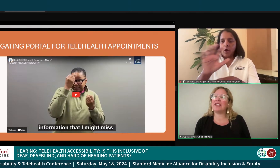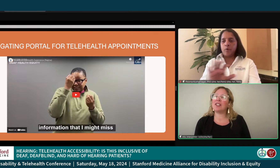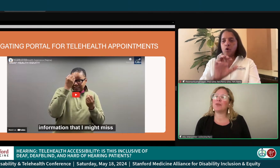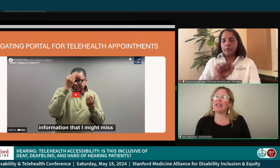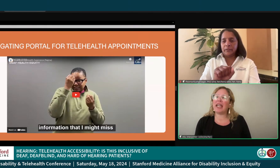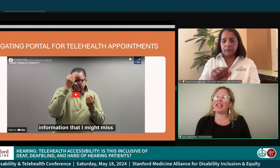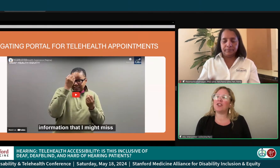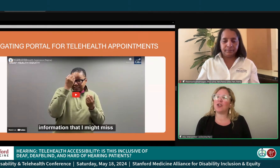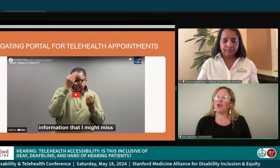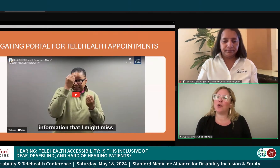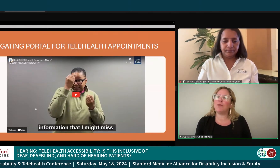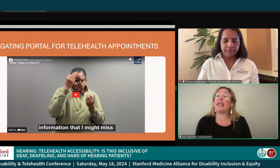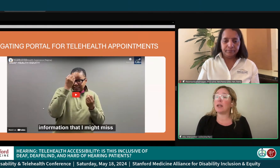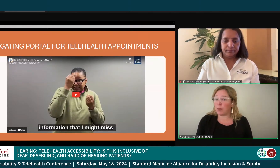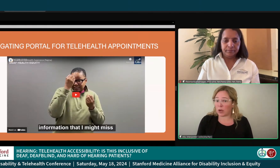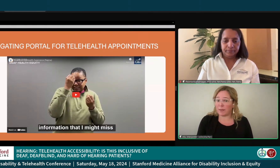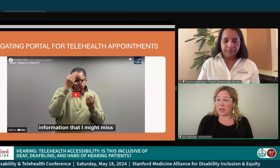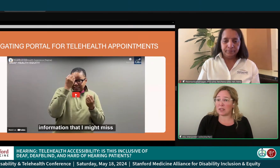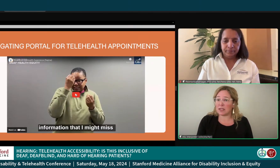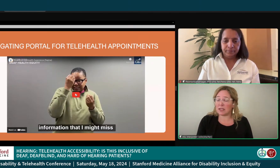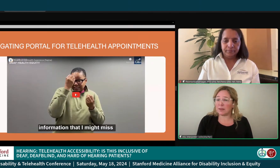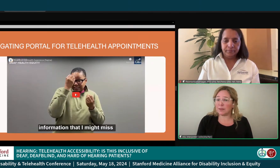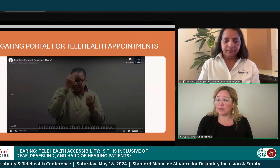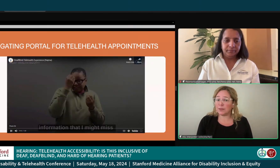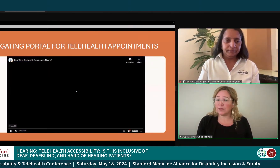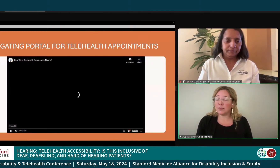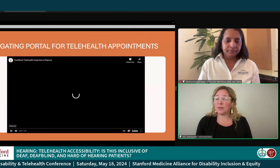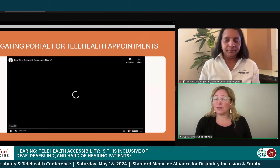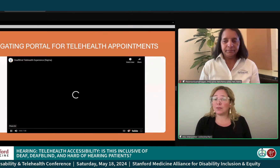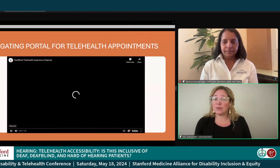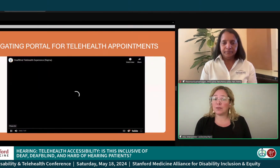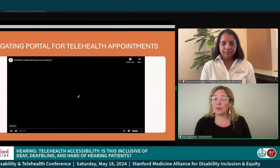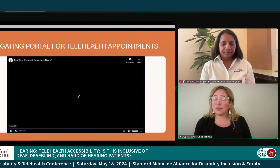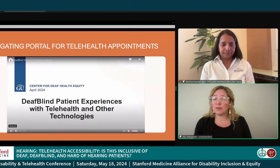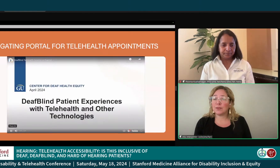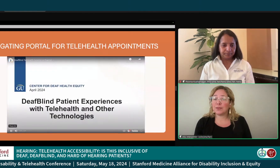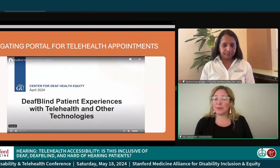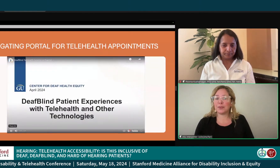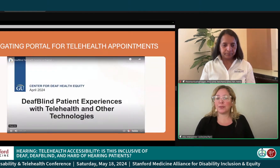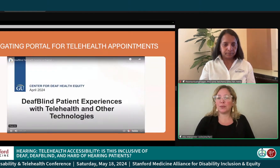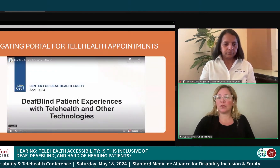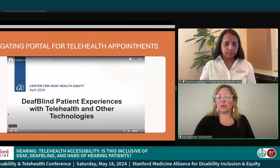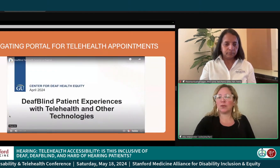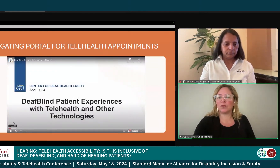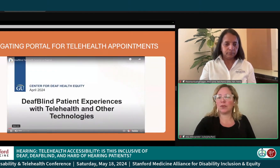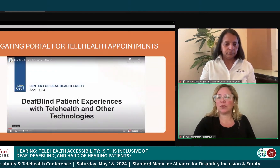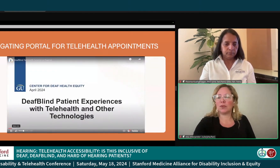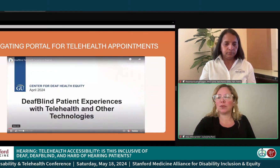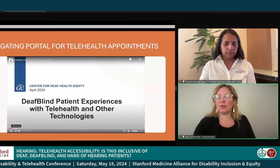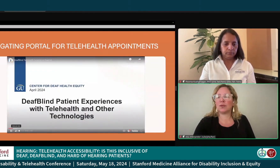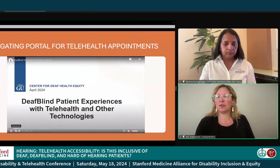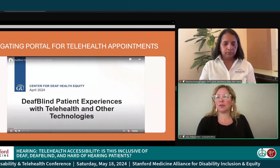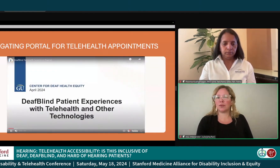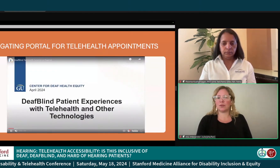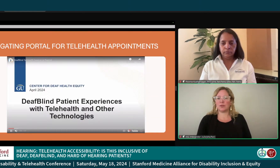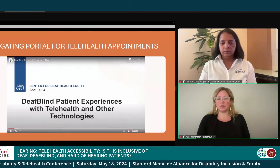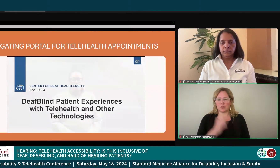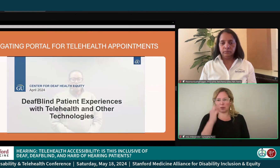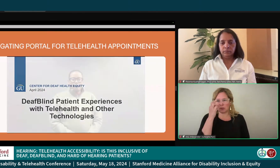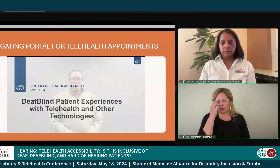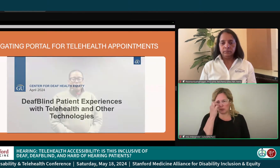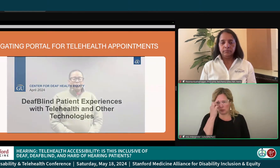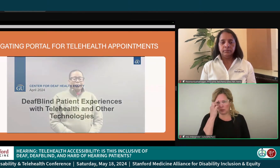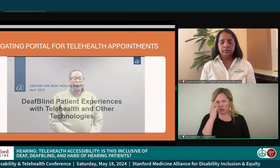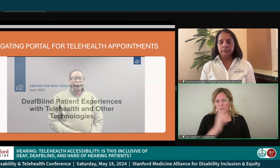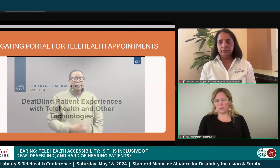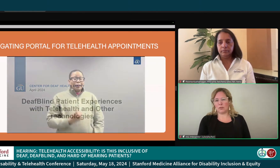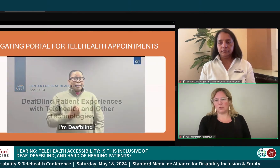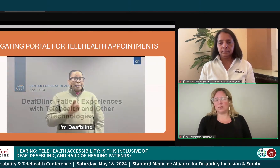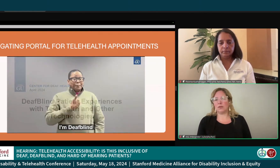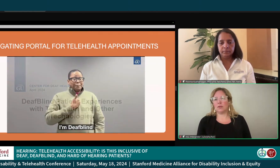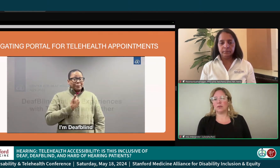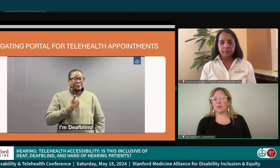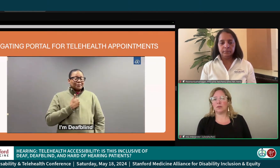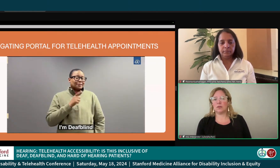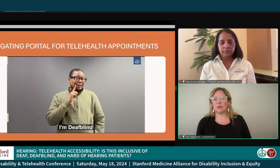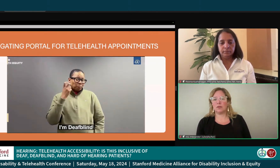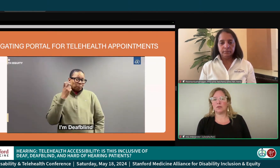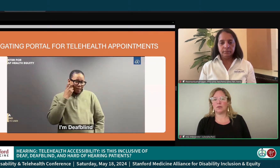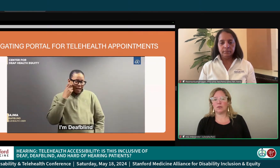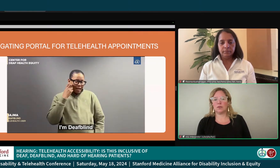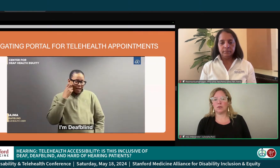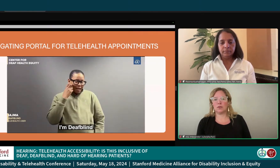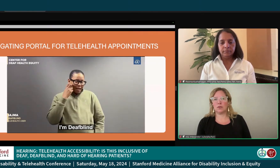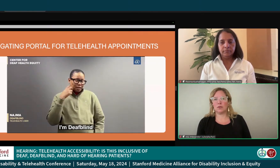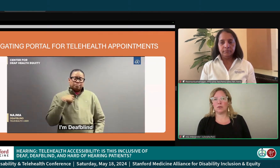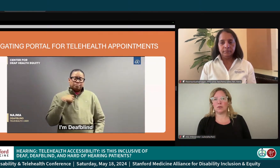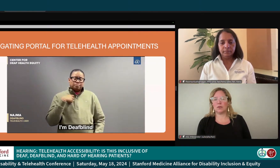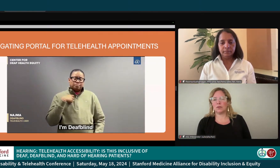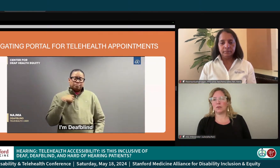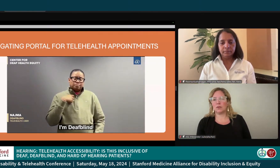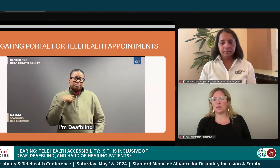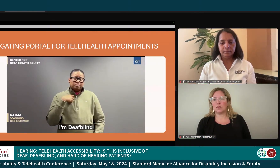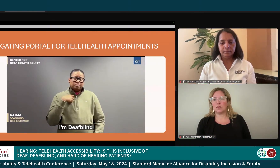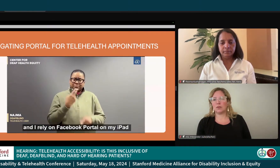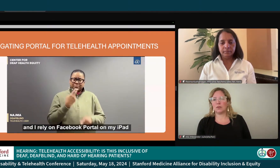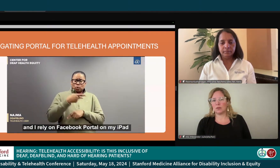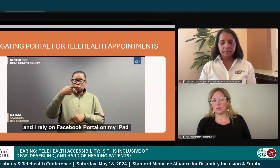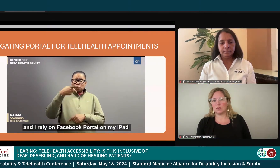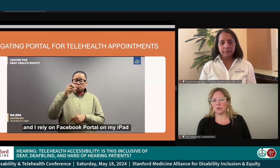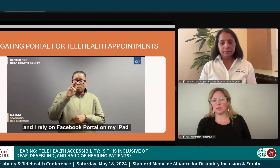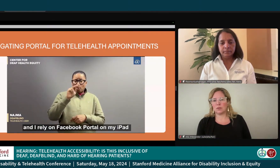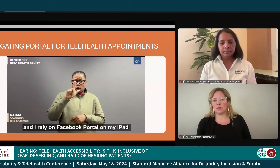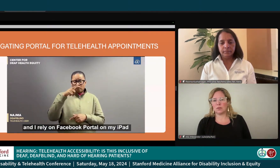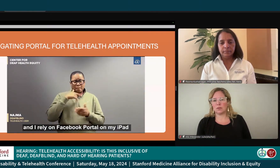this is related to making appointments. >> Najma: I'm deaf and I rely on Facebook